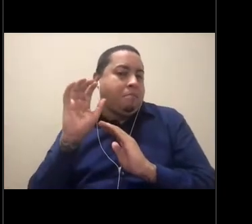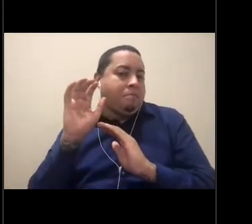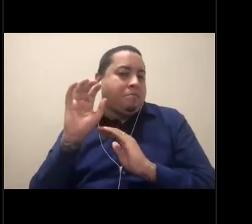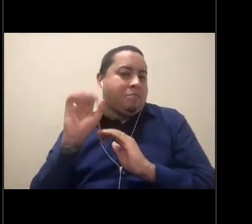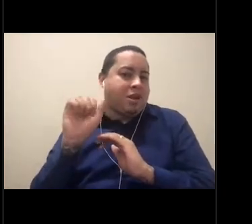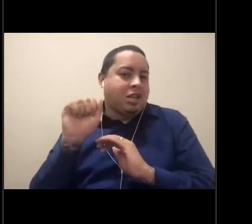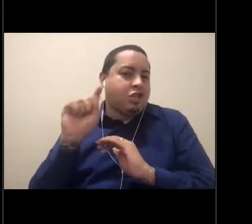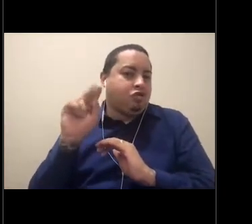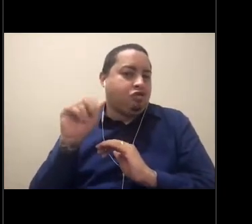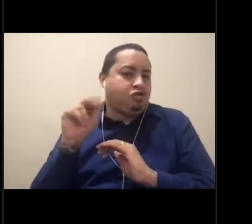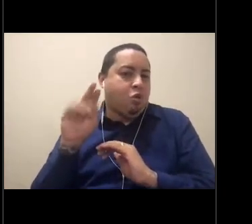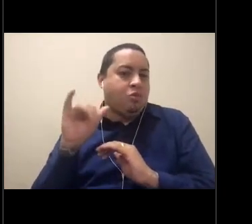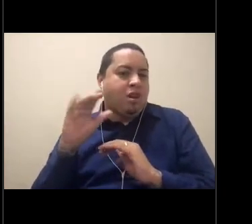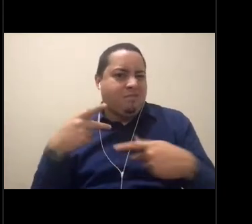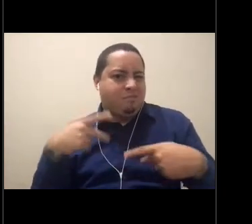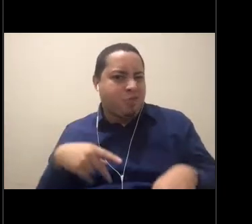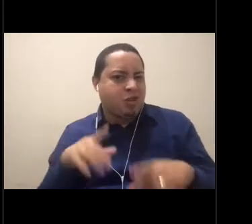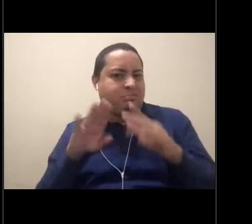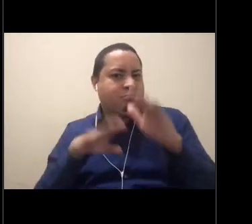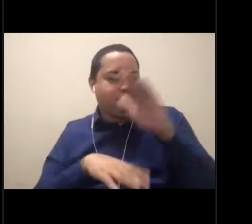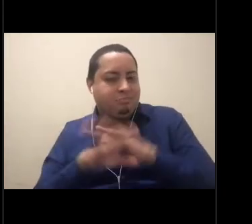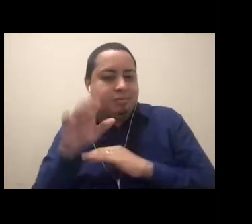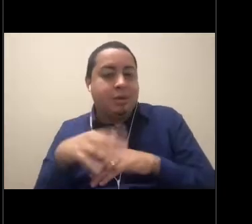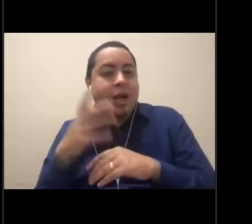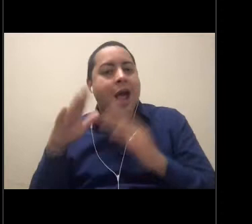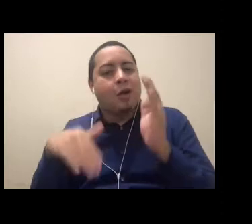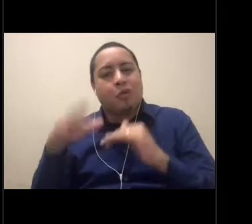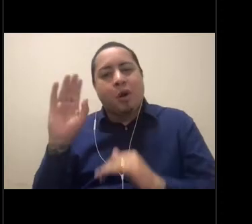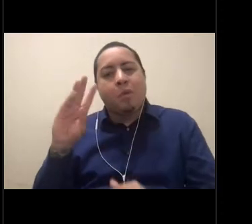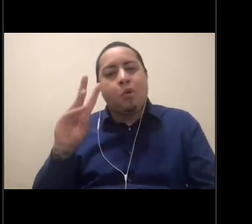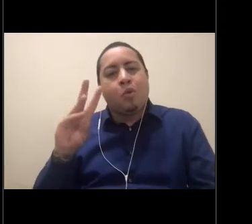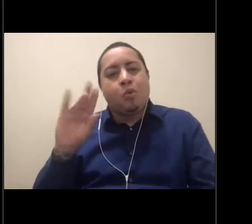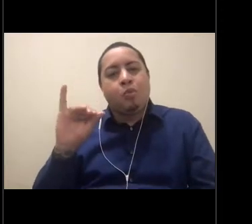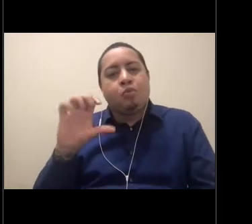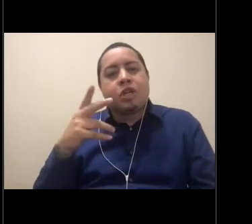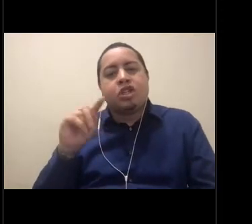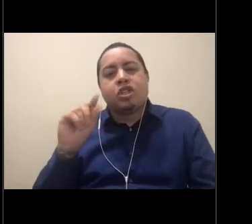And additionally, I grew up in Wichita falls, Texas which falls within the corridor